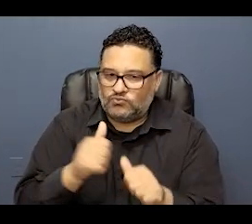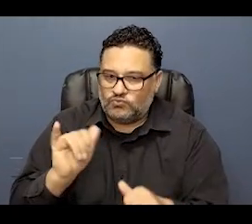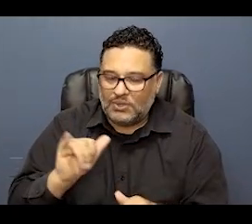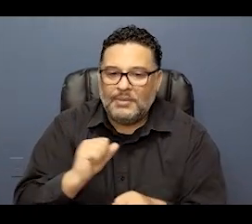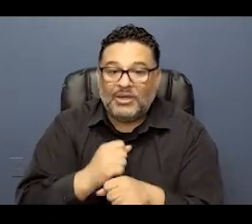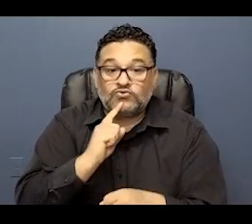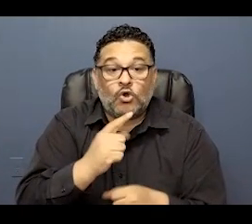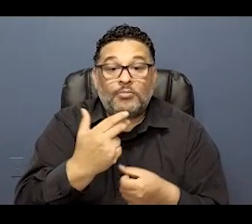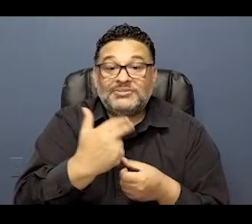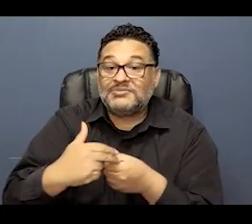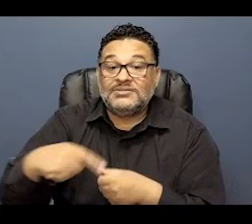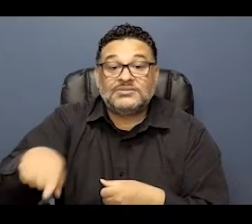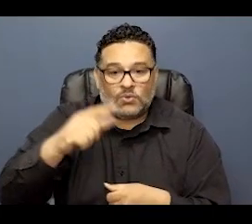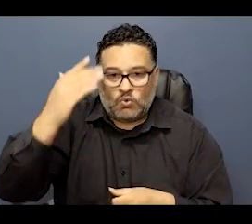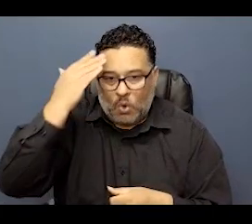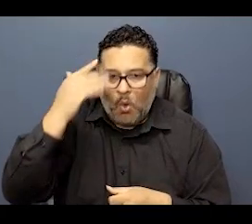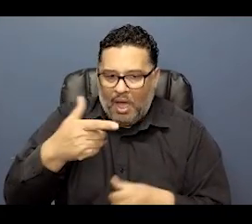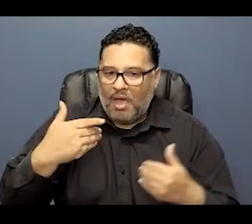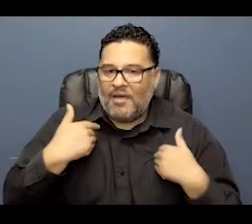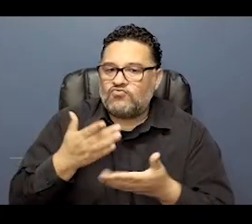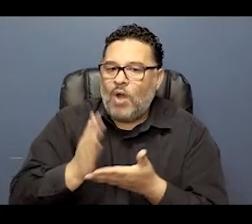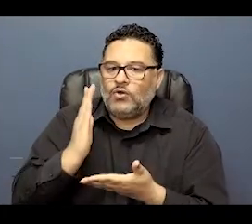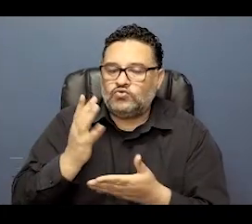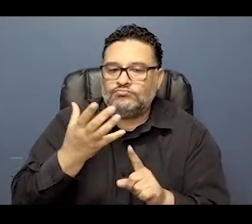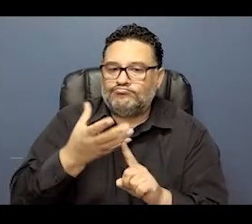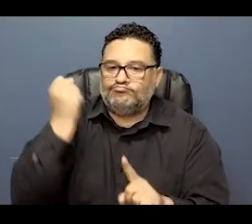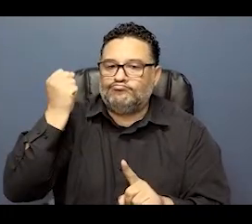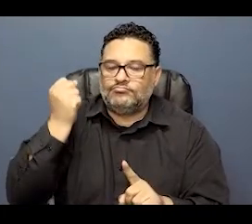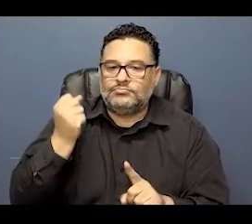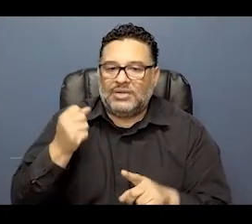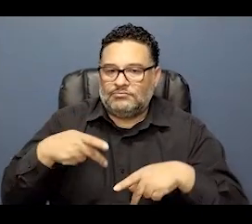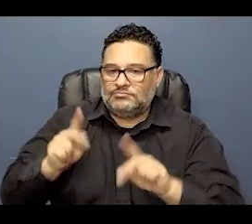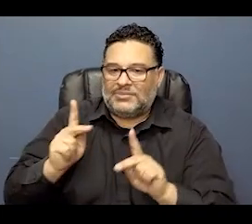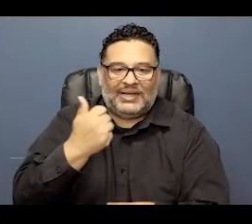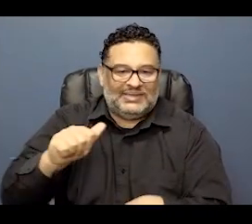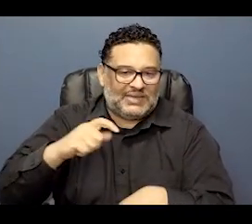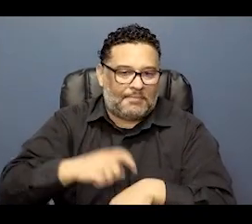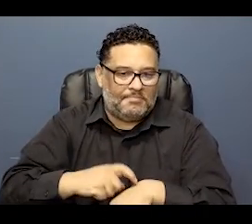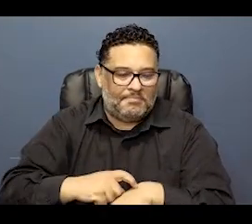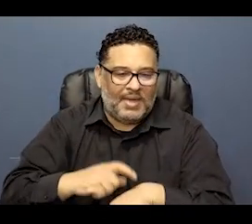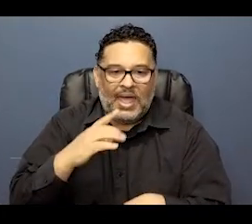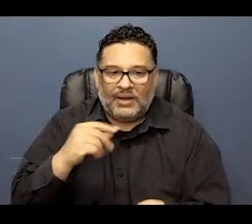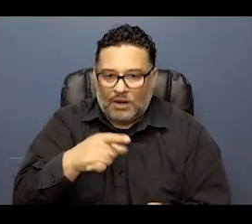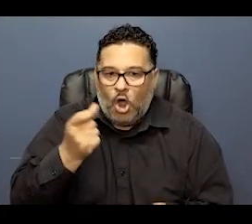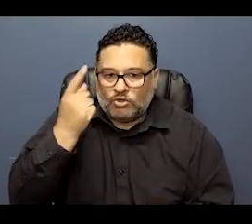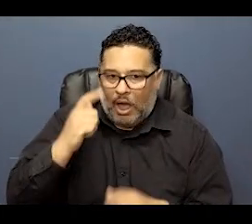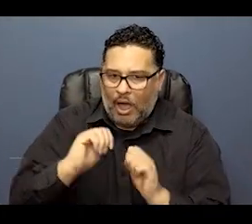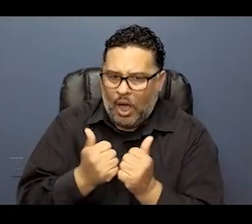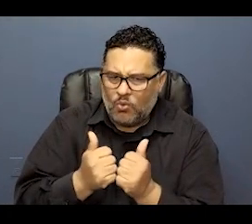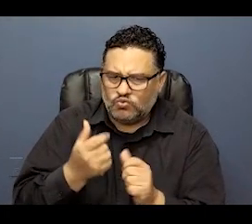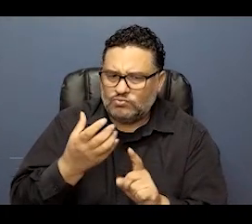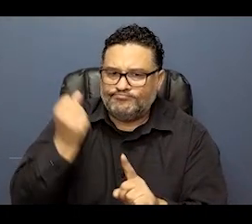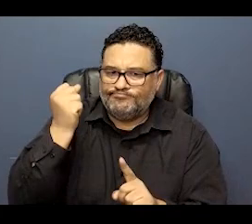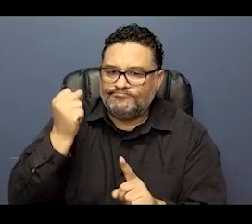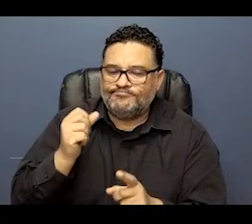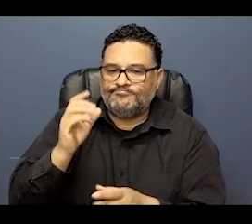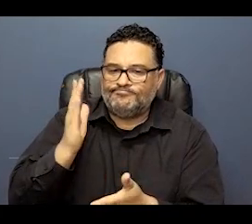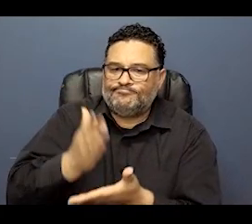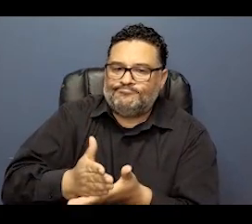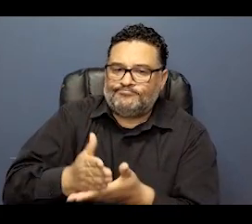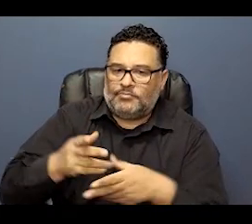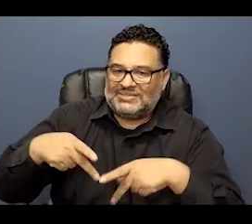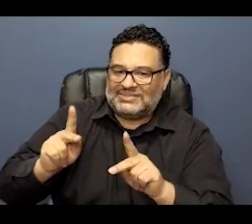the right to revoke their consent at any time – and that they understand how to do that.